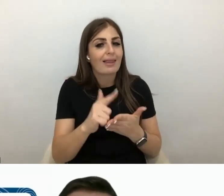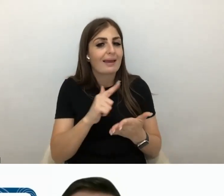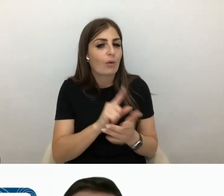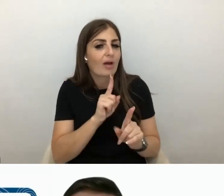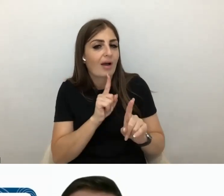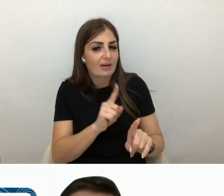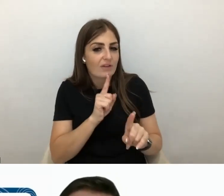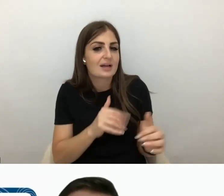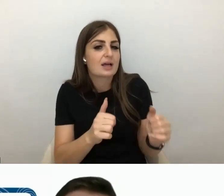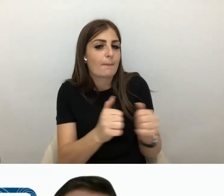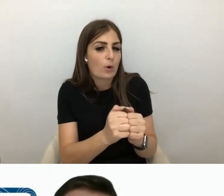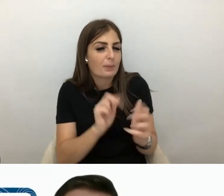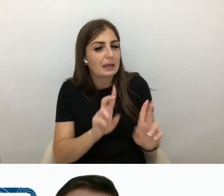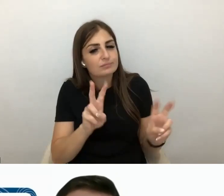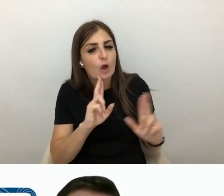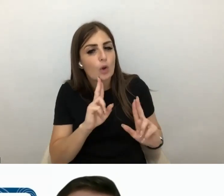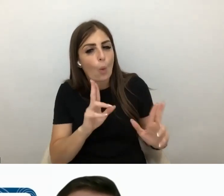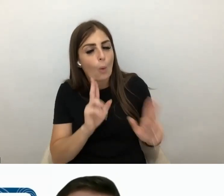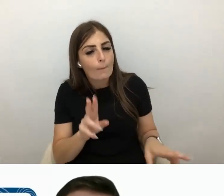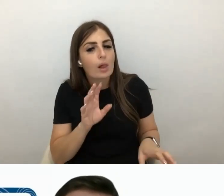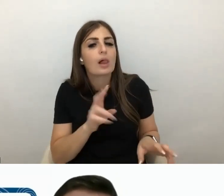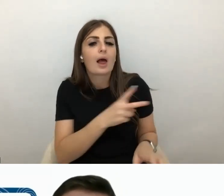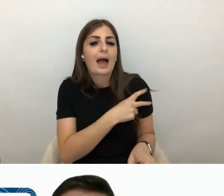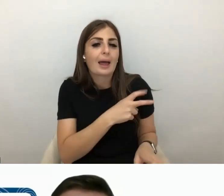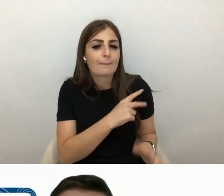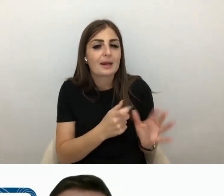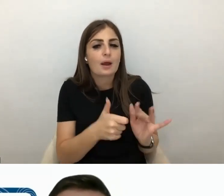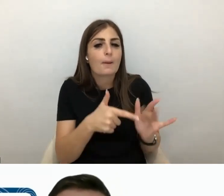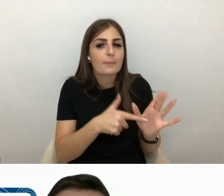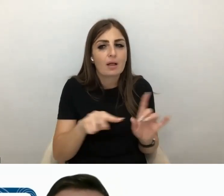during a normal Administrative Appeals Tribunal appeal review.